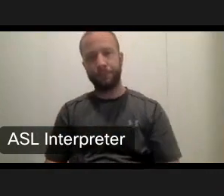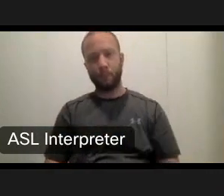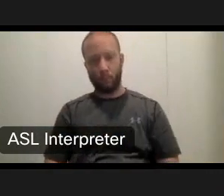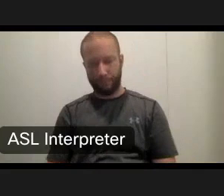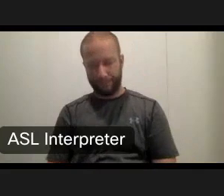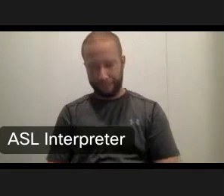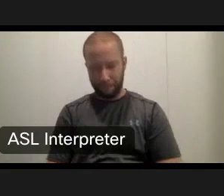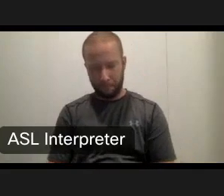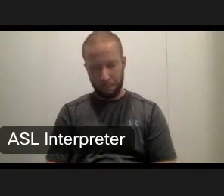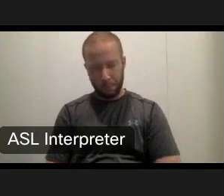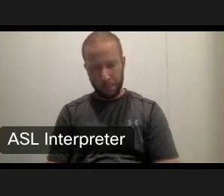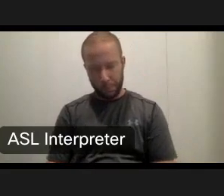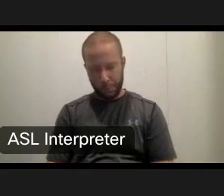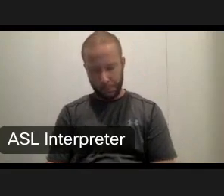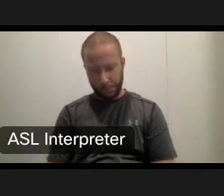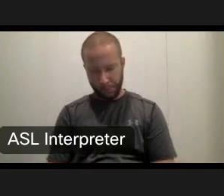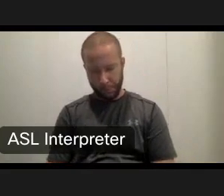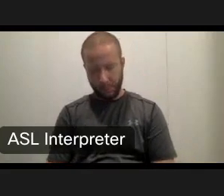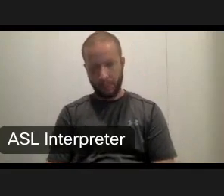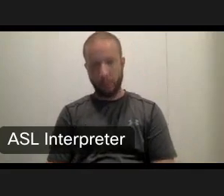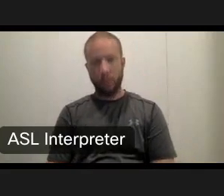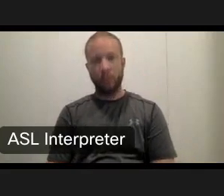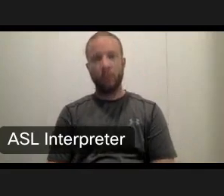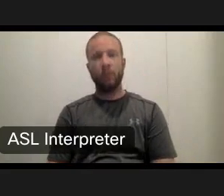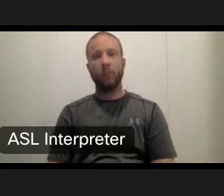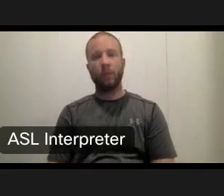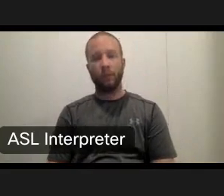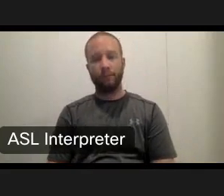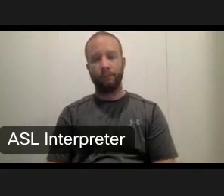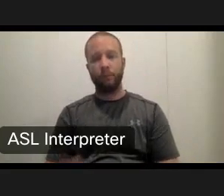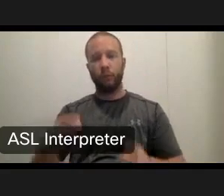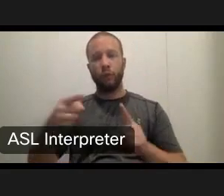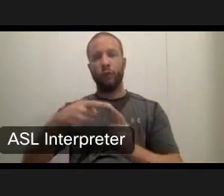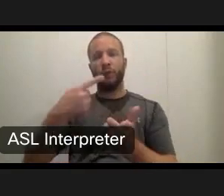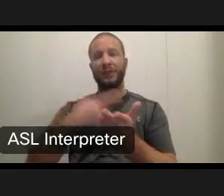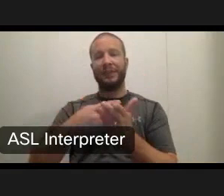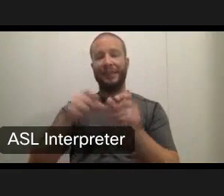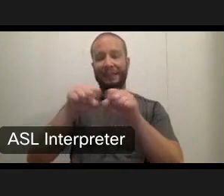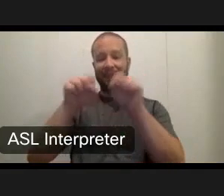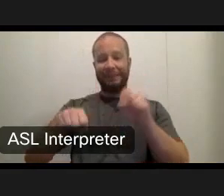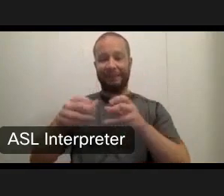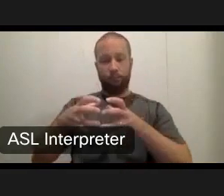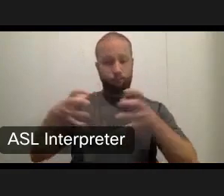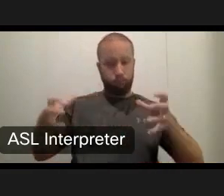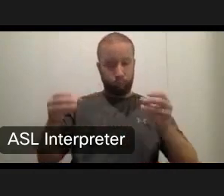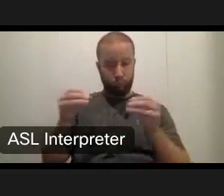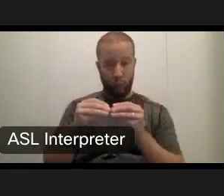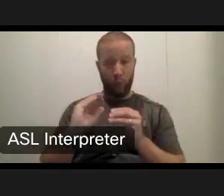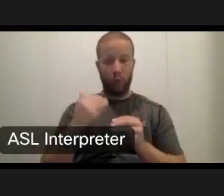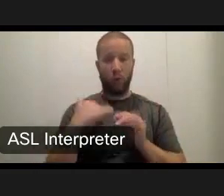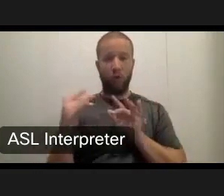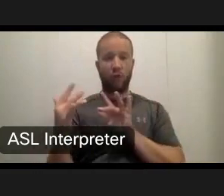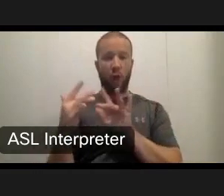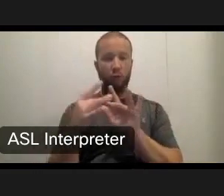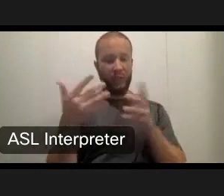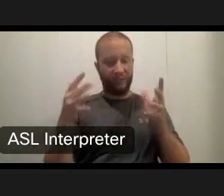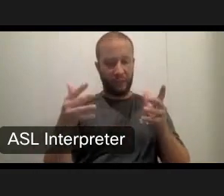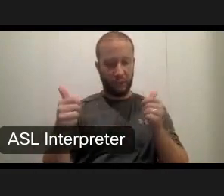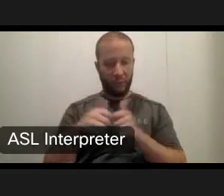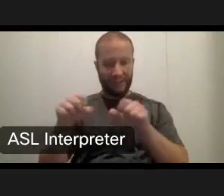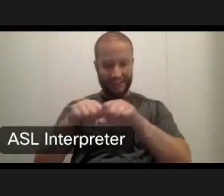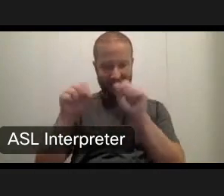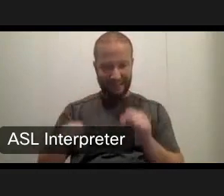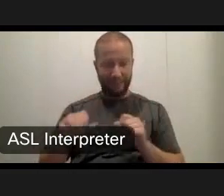um in both our Outreach regarding system expansion and um our Outreach on on the system evaluation so